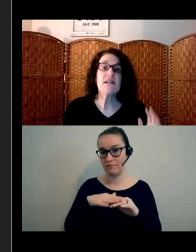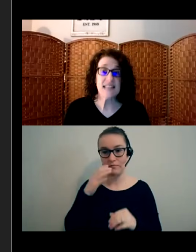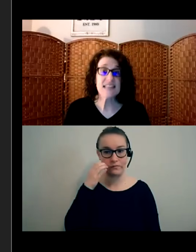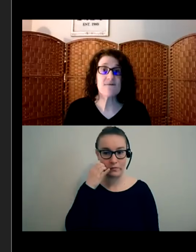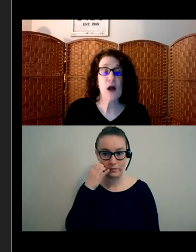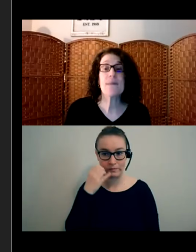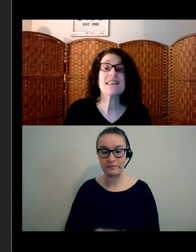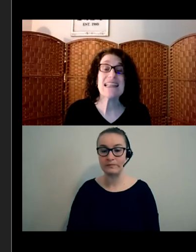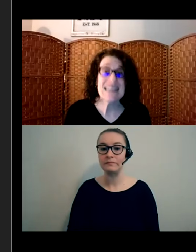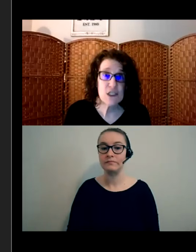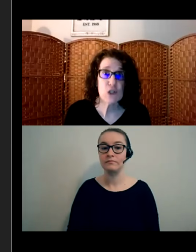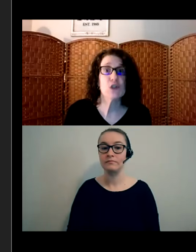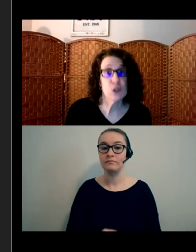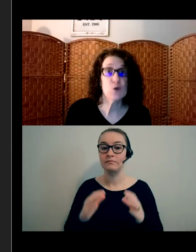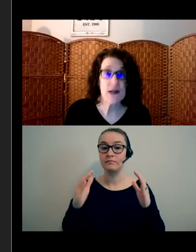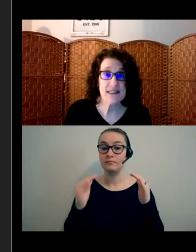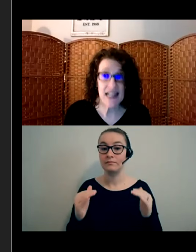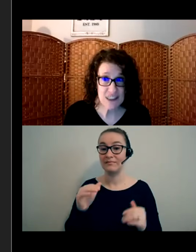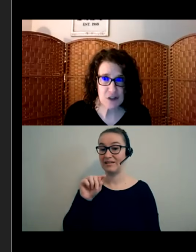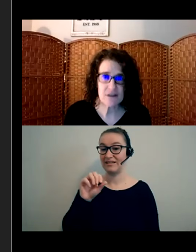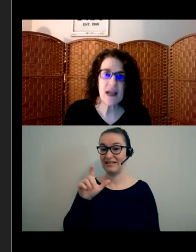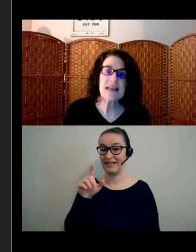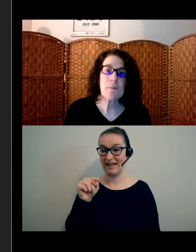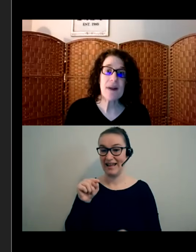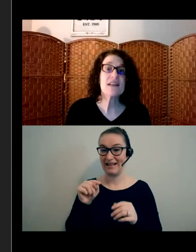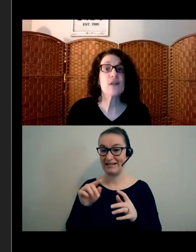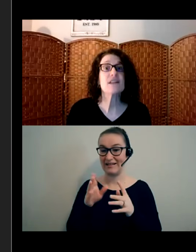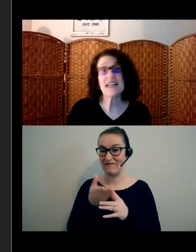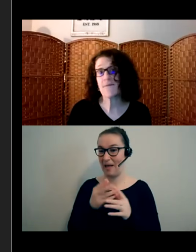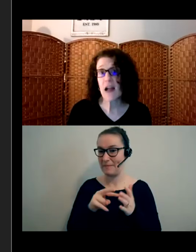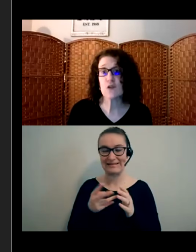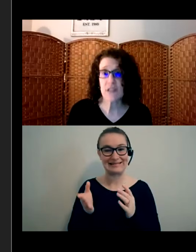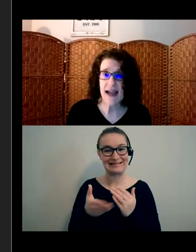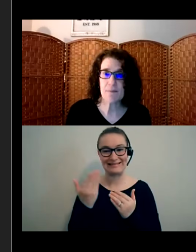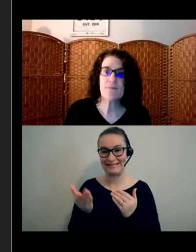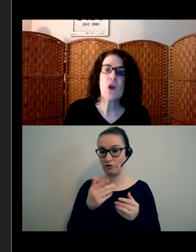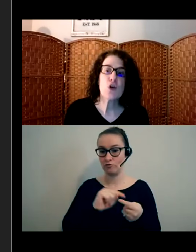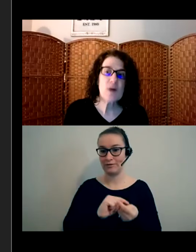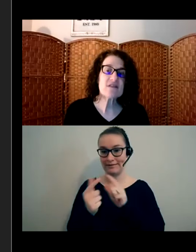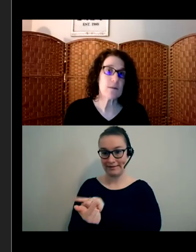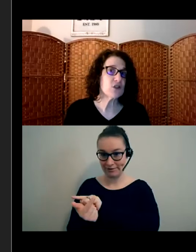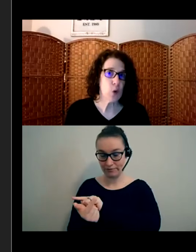The text file makes it easier to do translations. Depending on the text file type, you have some control